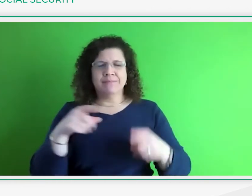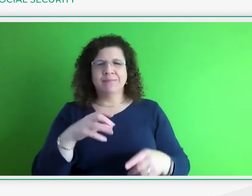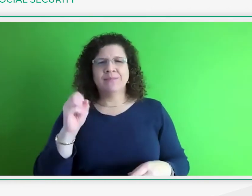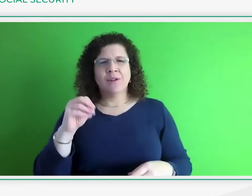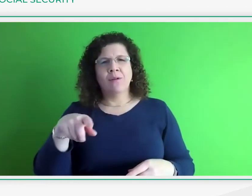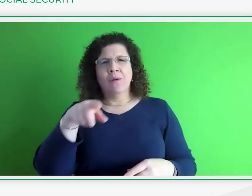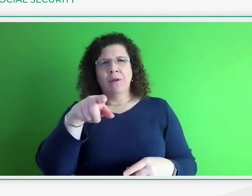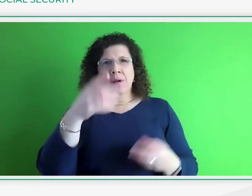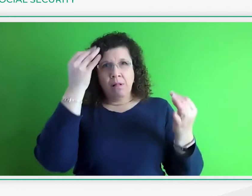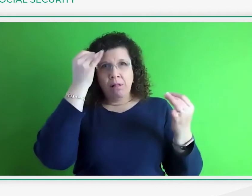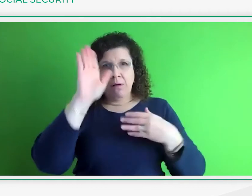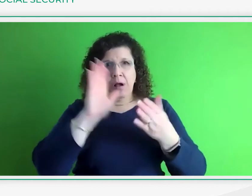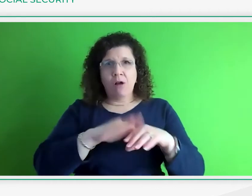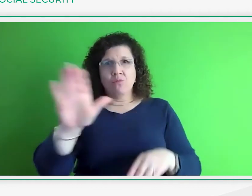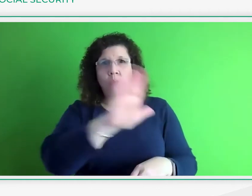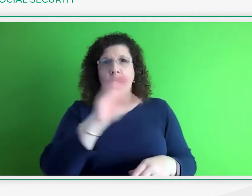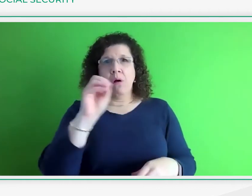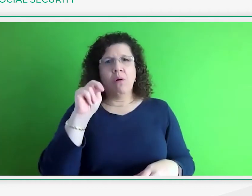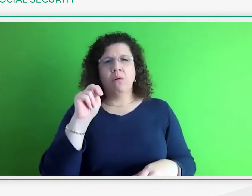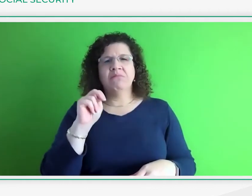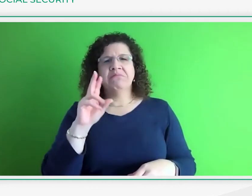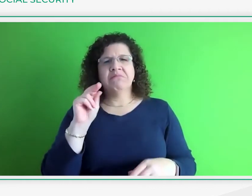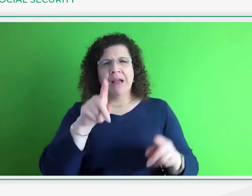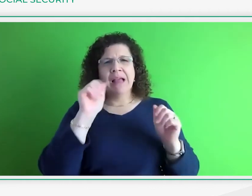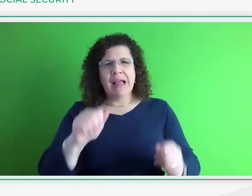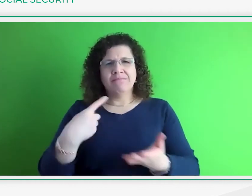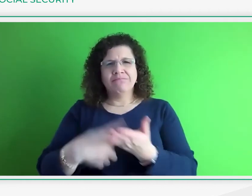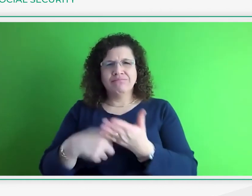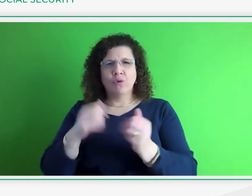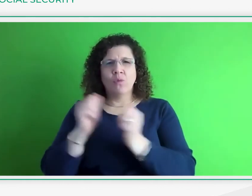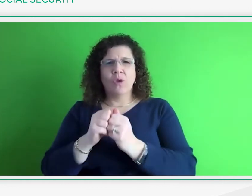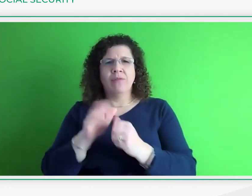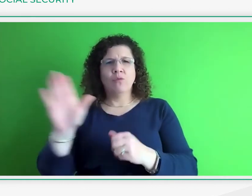You know, which is going to be the better option? You know, you don't have to think this out all on your own.